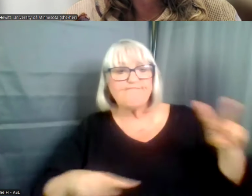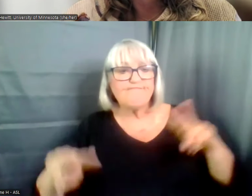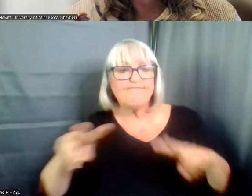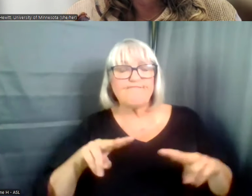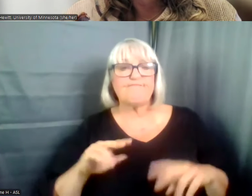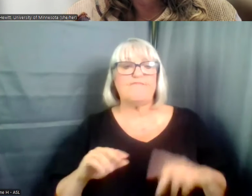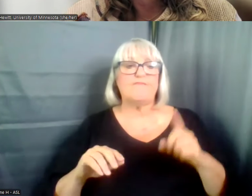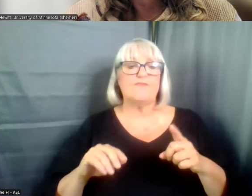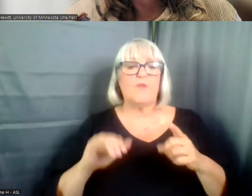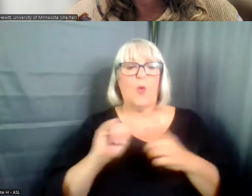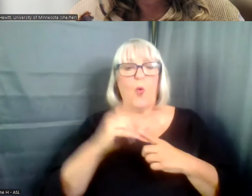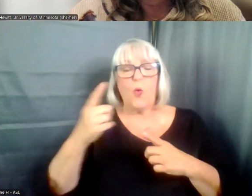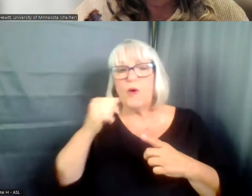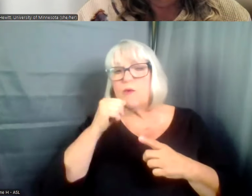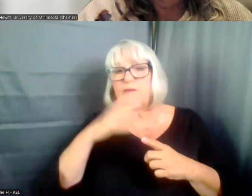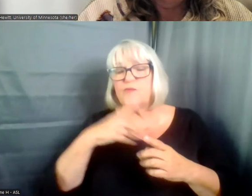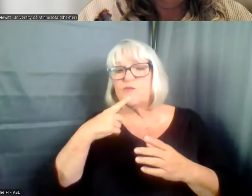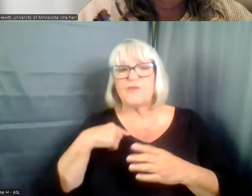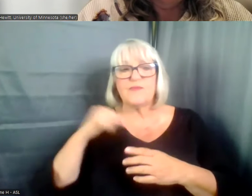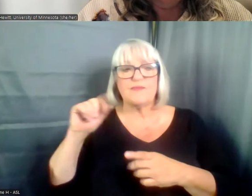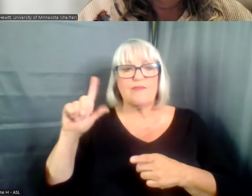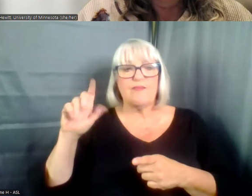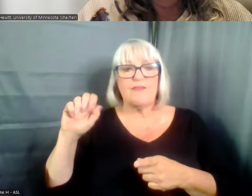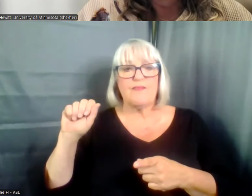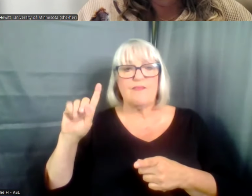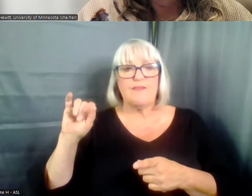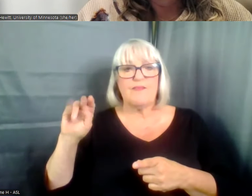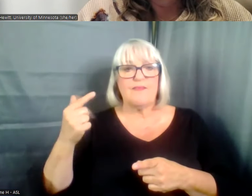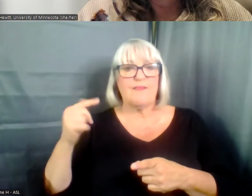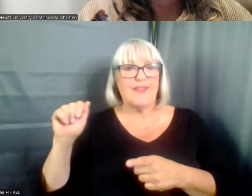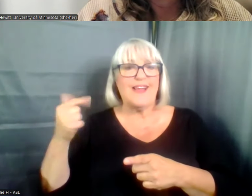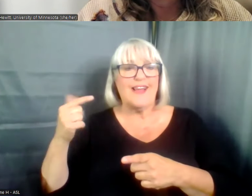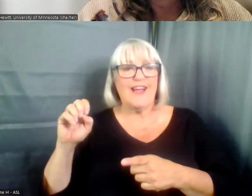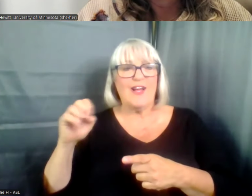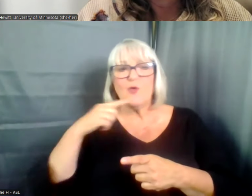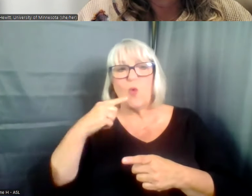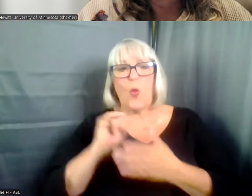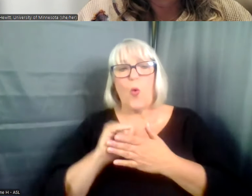Leading Age told us on one of those webinars that the reasons for the current